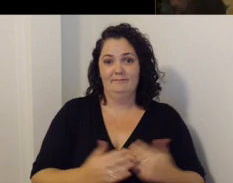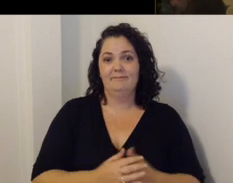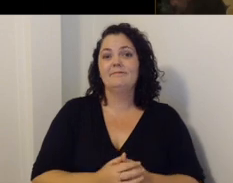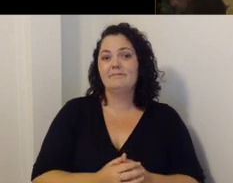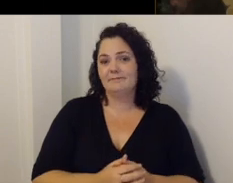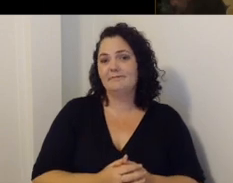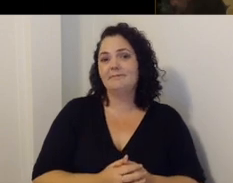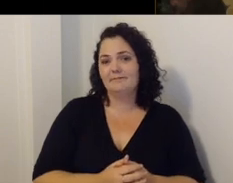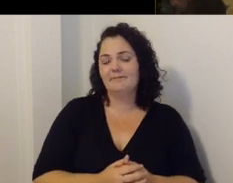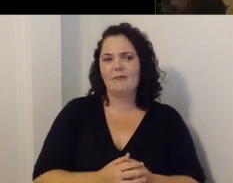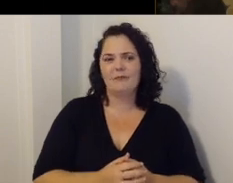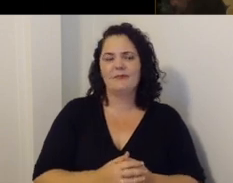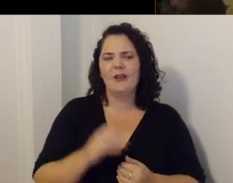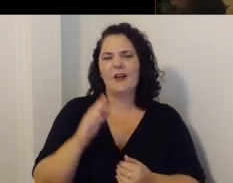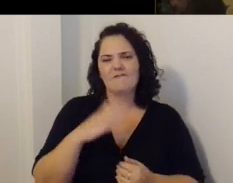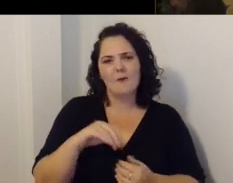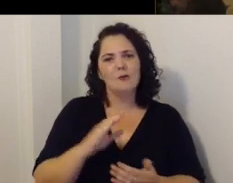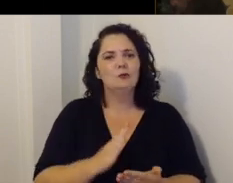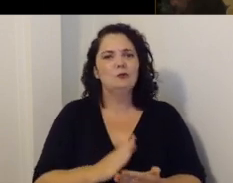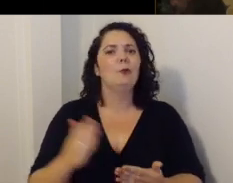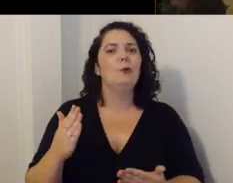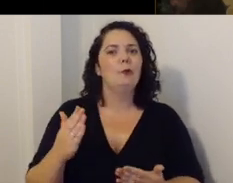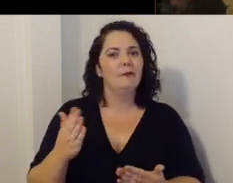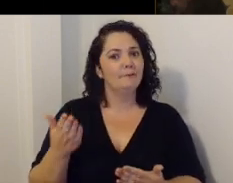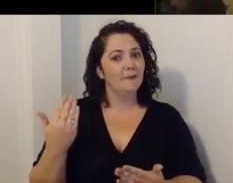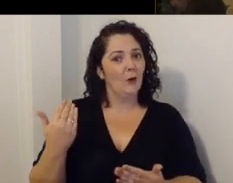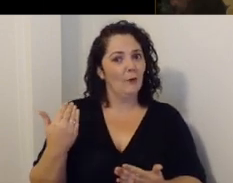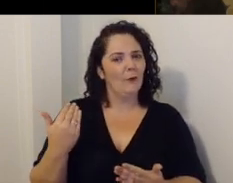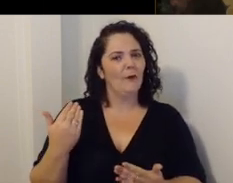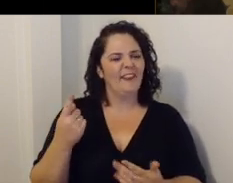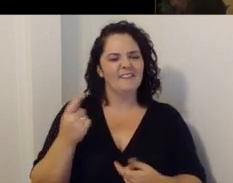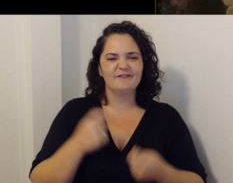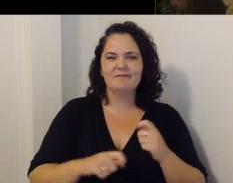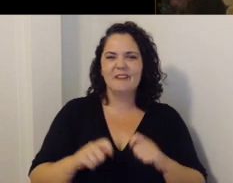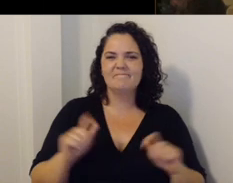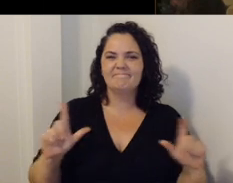in the pastel drawing and what remains of the uh the original Fragonard uh portrait here uh this